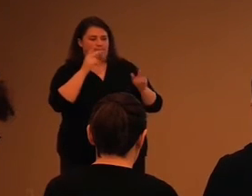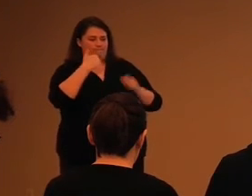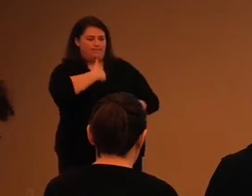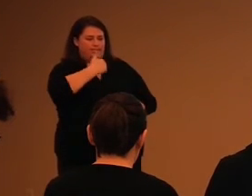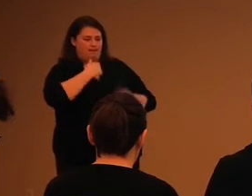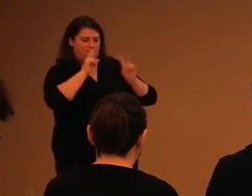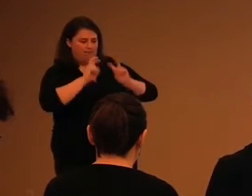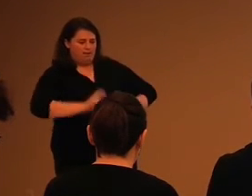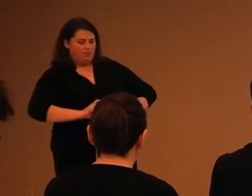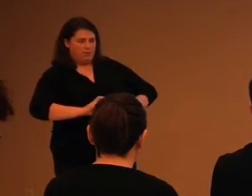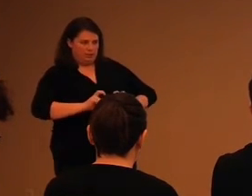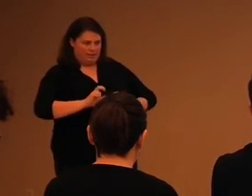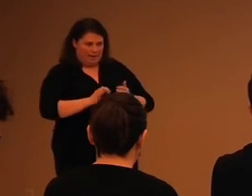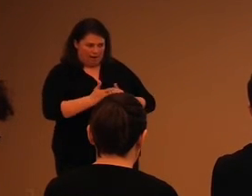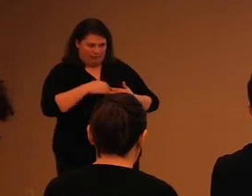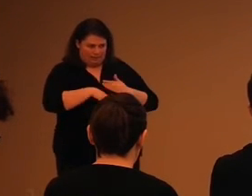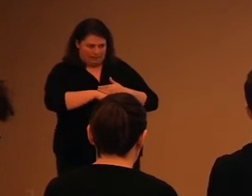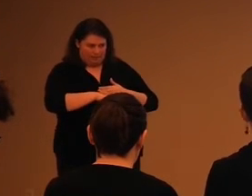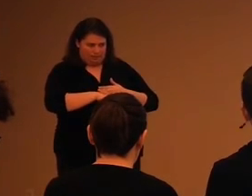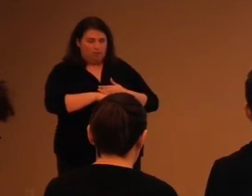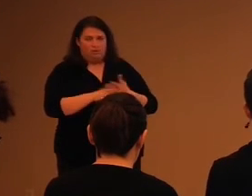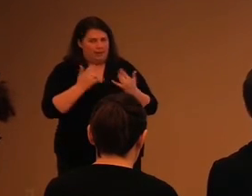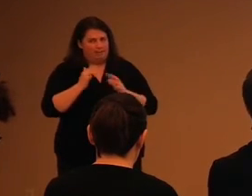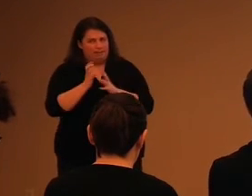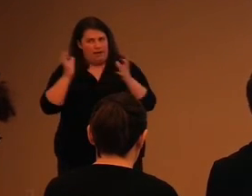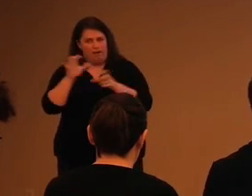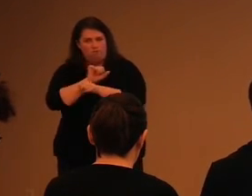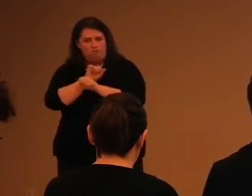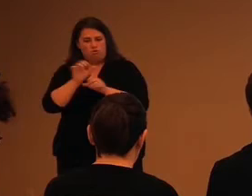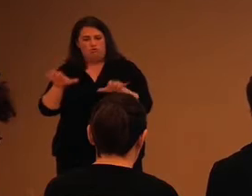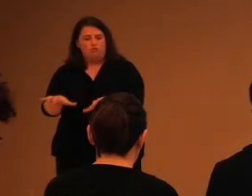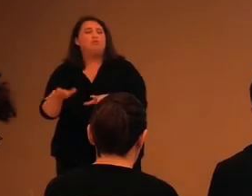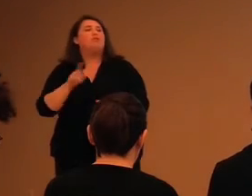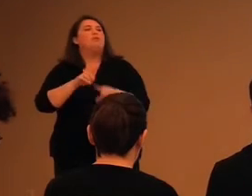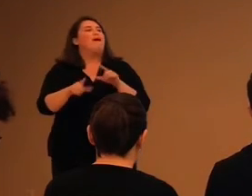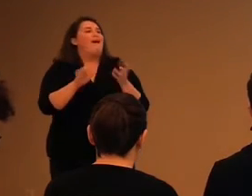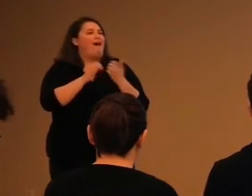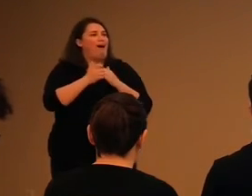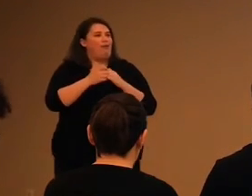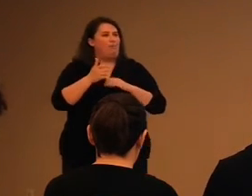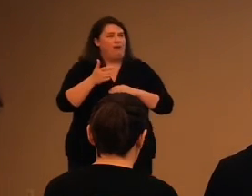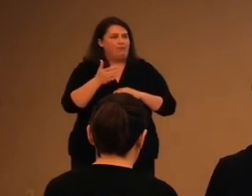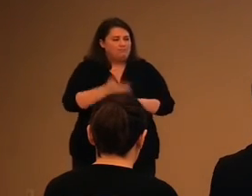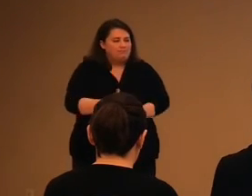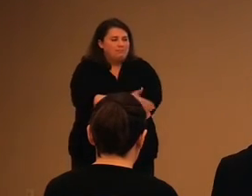Accessibility we have a long way to go the way we can make progress is with the consultation with our friends here